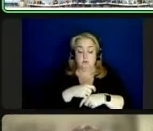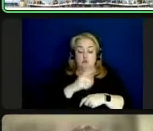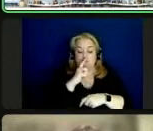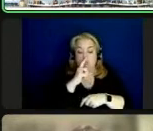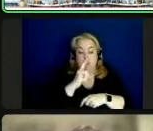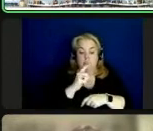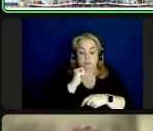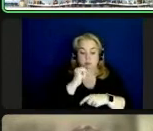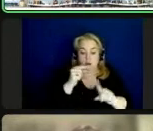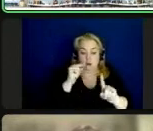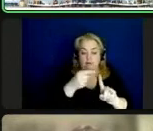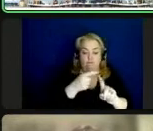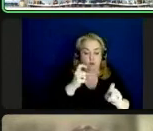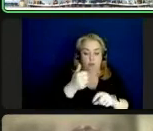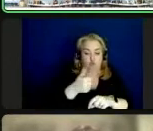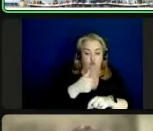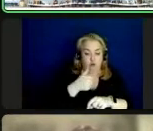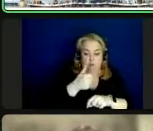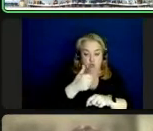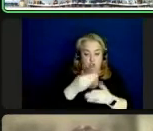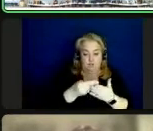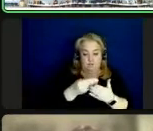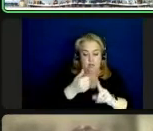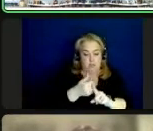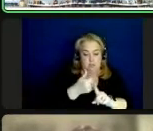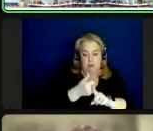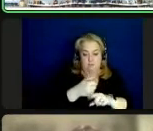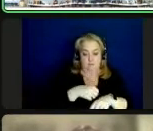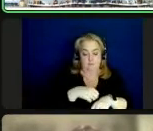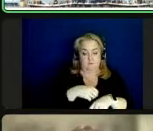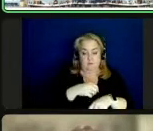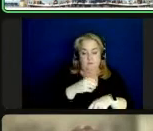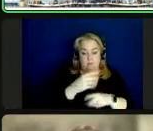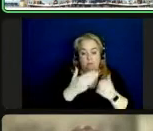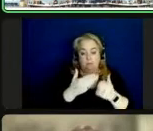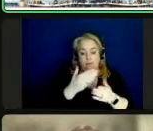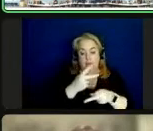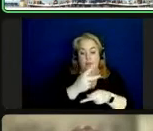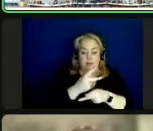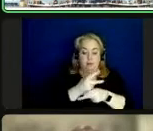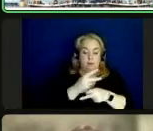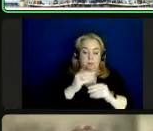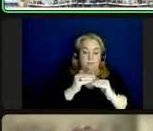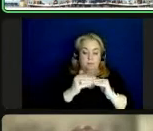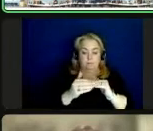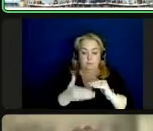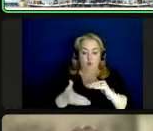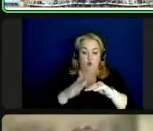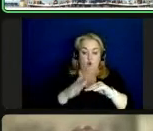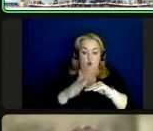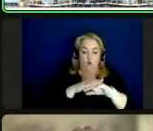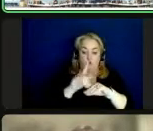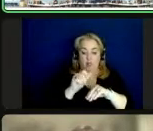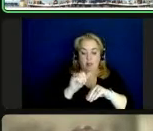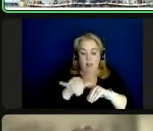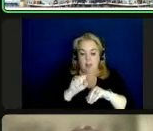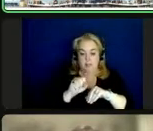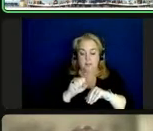OR STATE GRANTS. VERY LITTLE OF THE PROJECTS COME FROM JUST